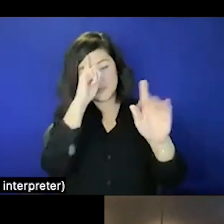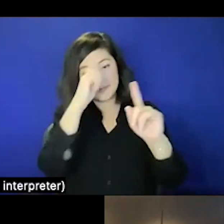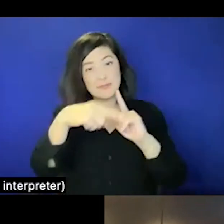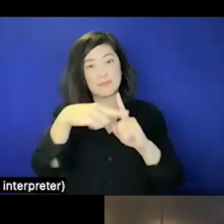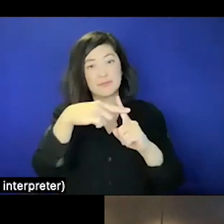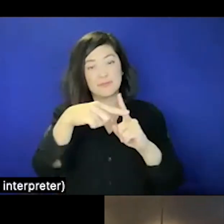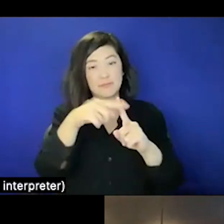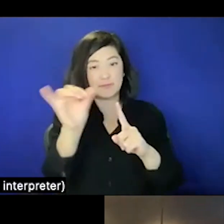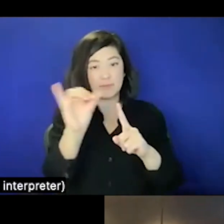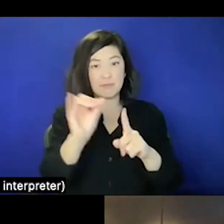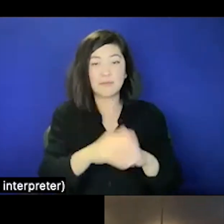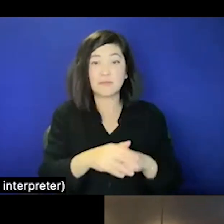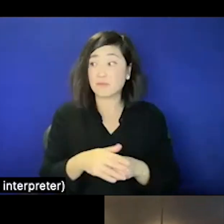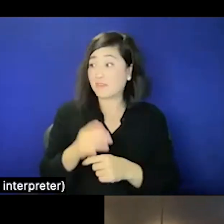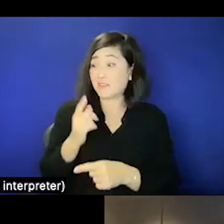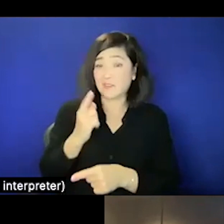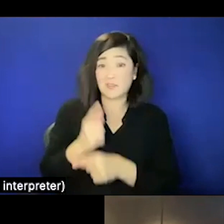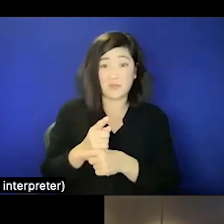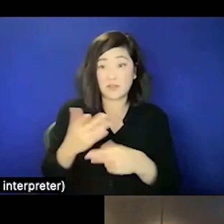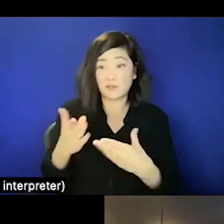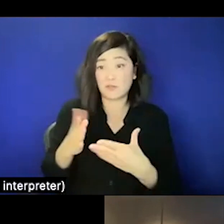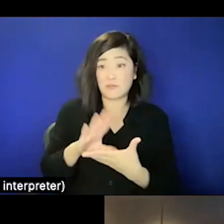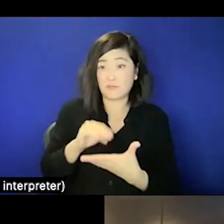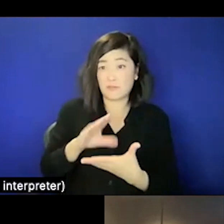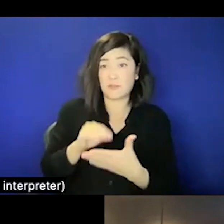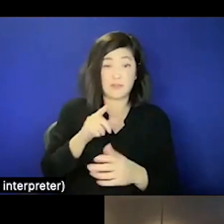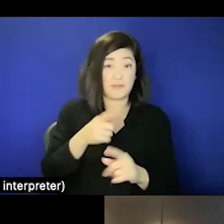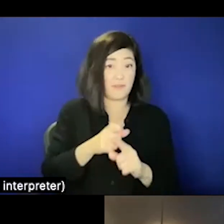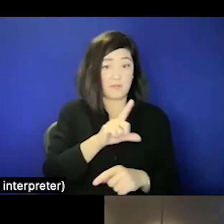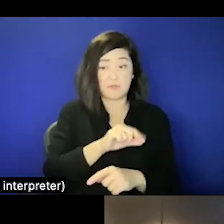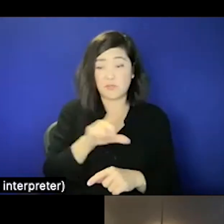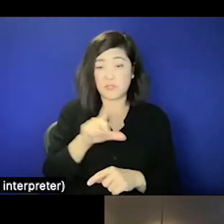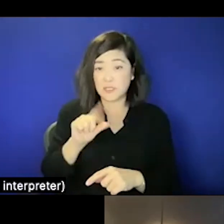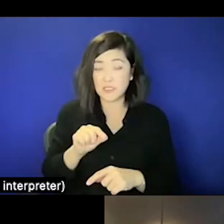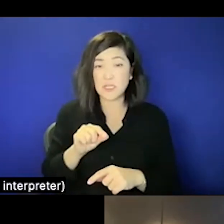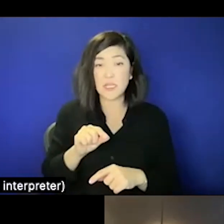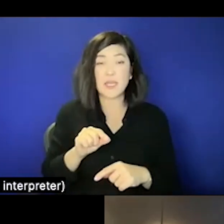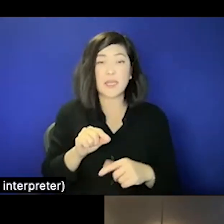lessons learned since 2020, moving with empathy and listening to others I think is a wonderful